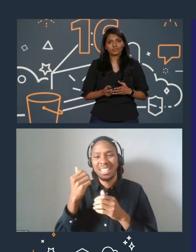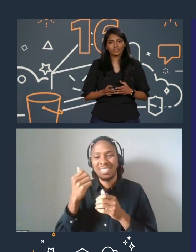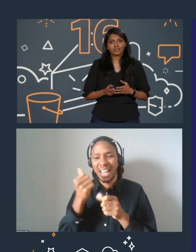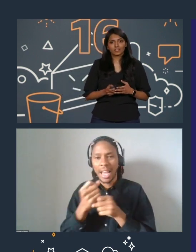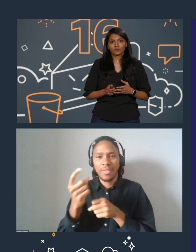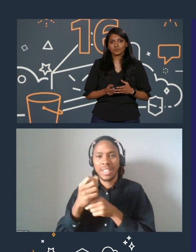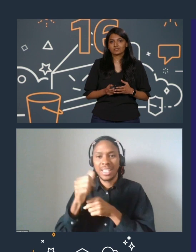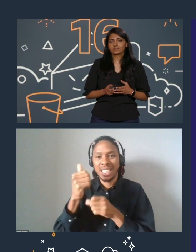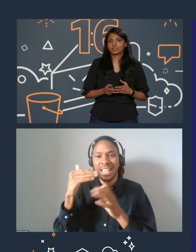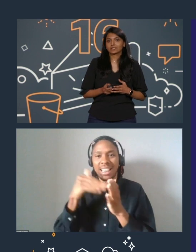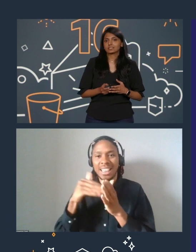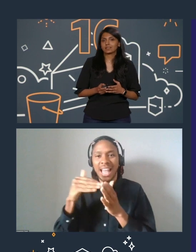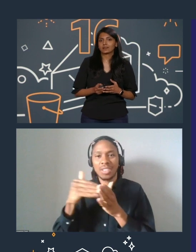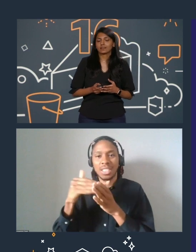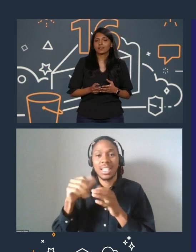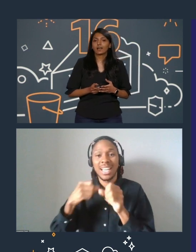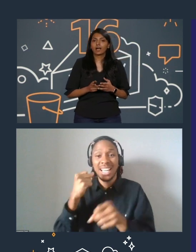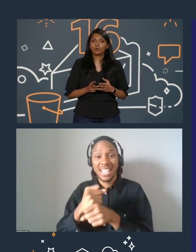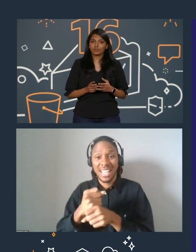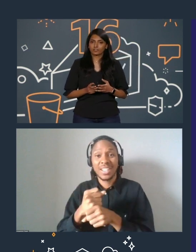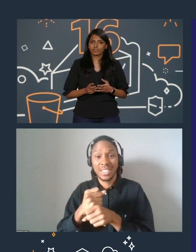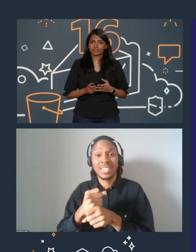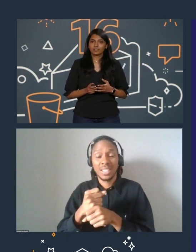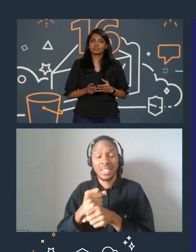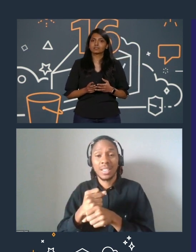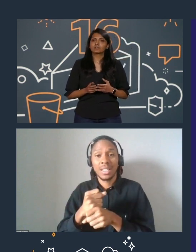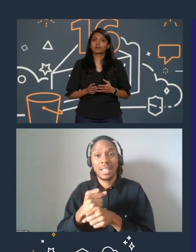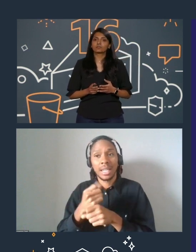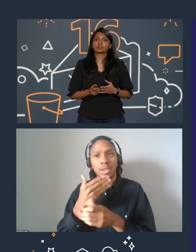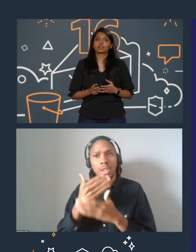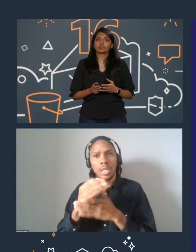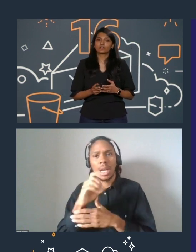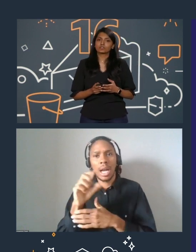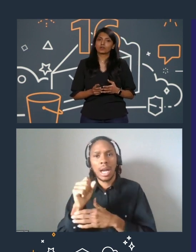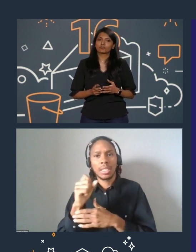for retaining your business critical data. However, this does not protect your software